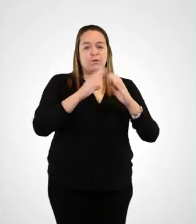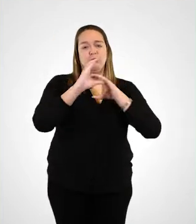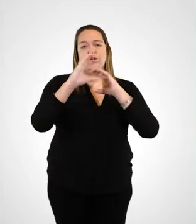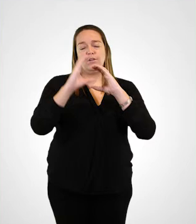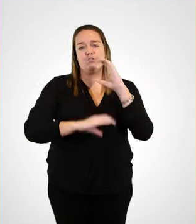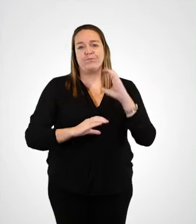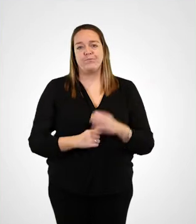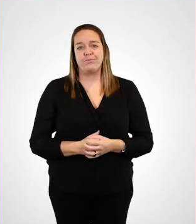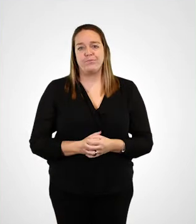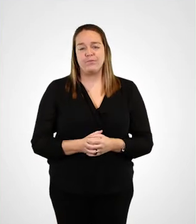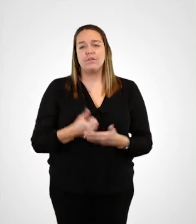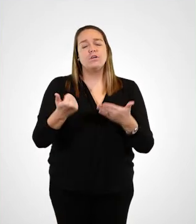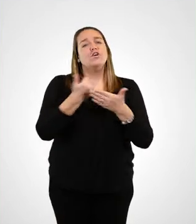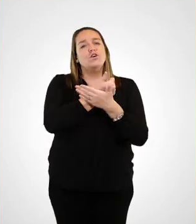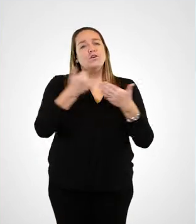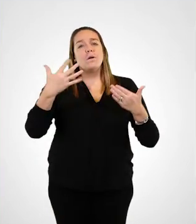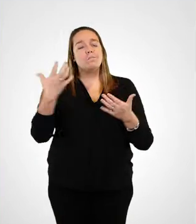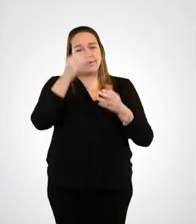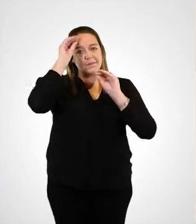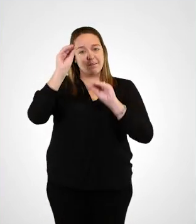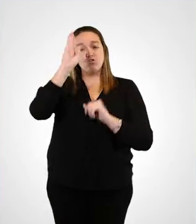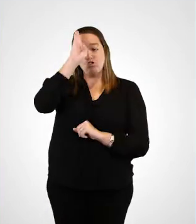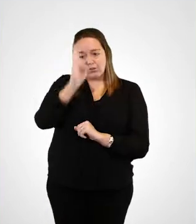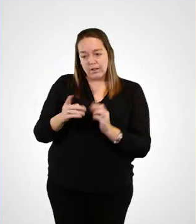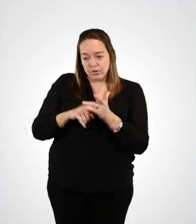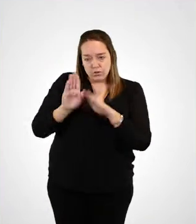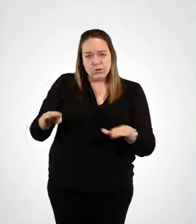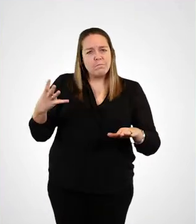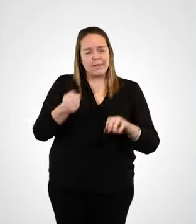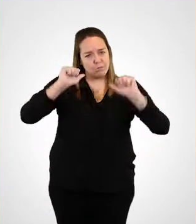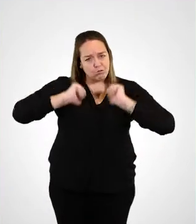and repair a communication breakdown often have to be taught directly